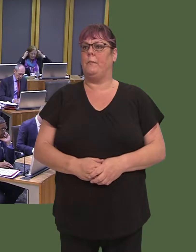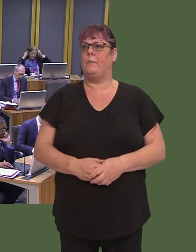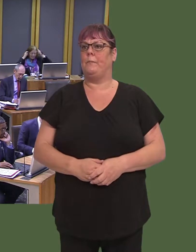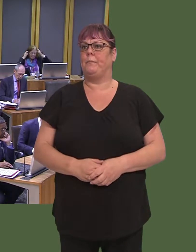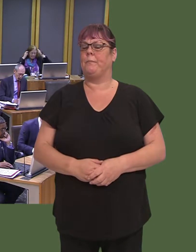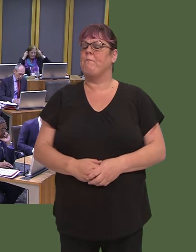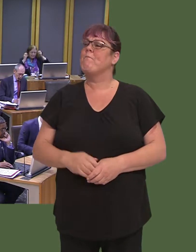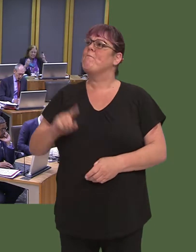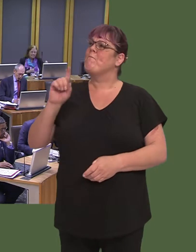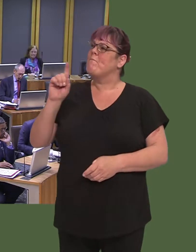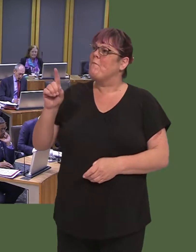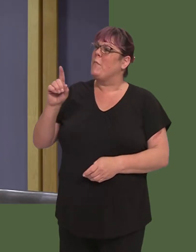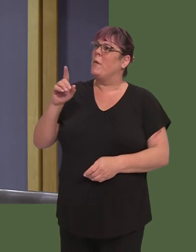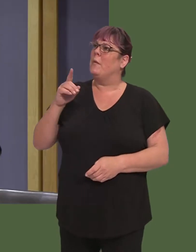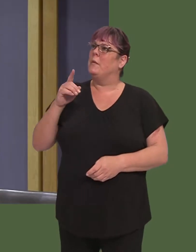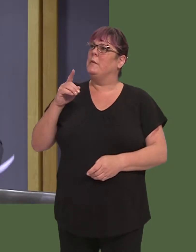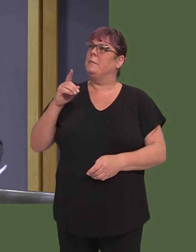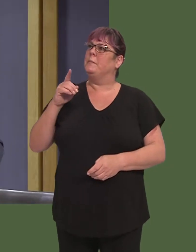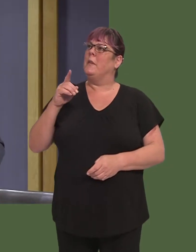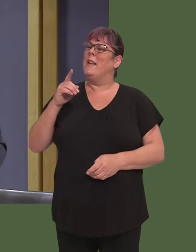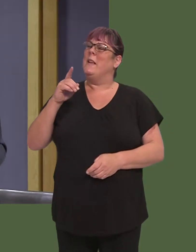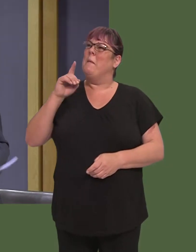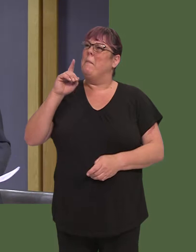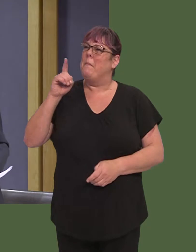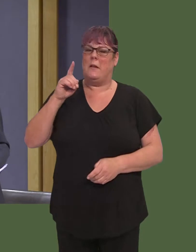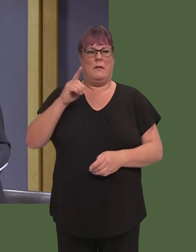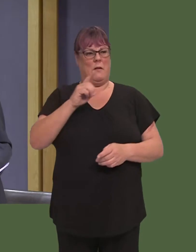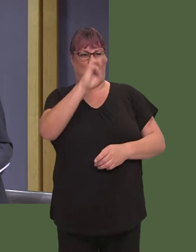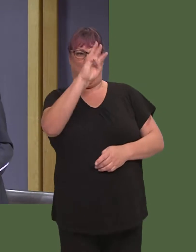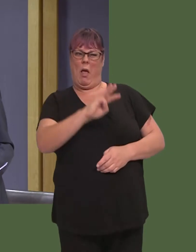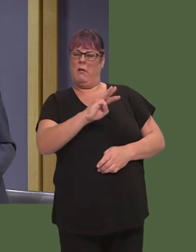There is something unique about the figures here in Wales because the rest of the UK has